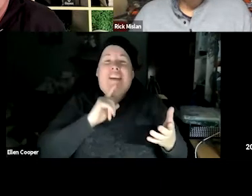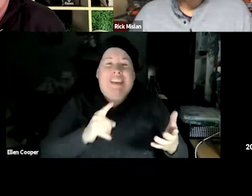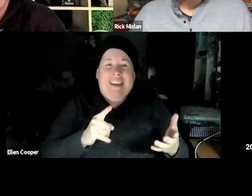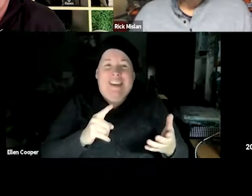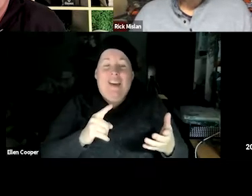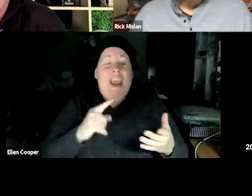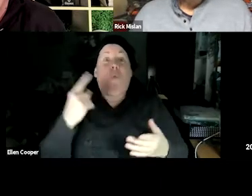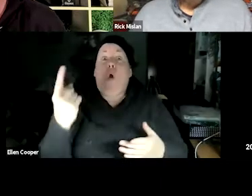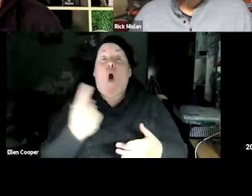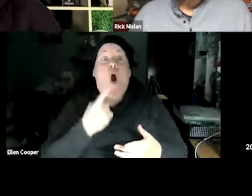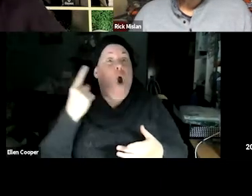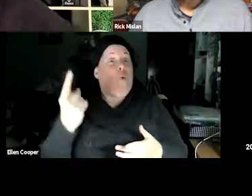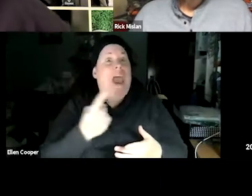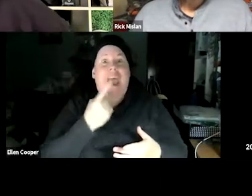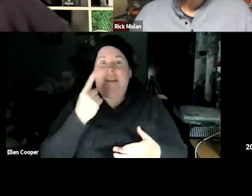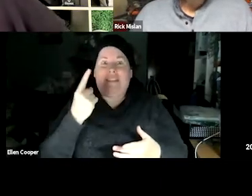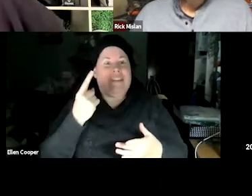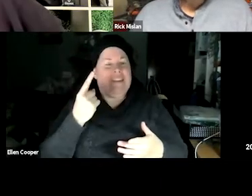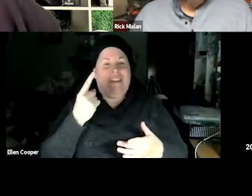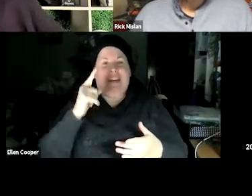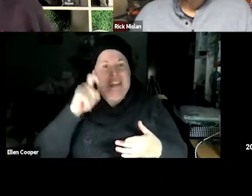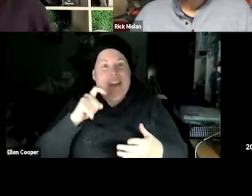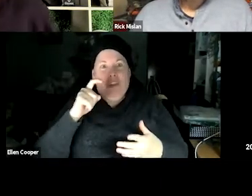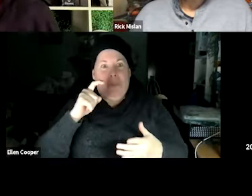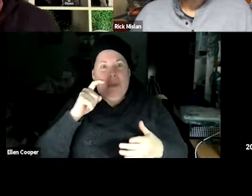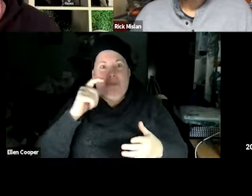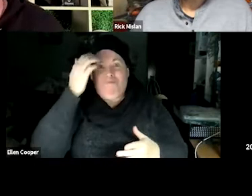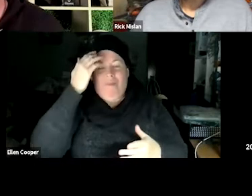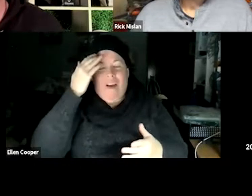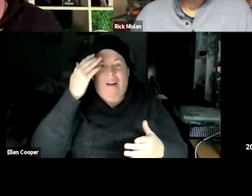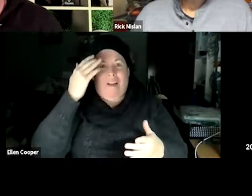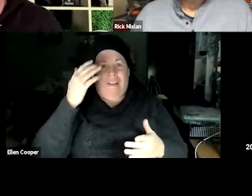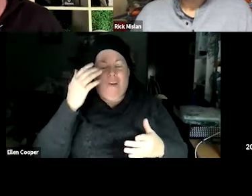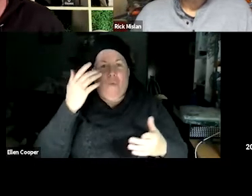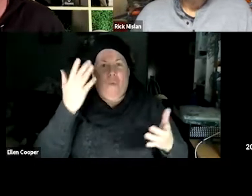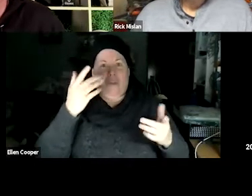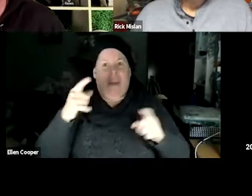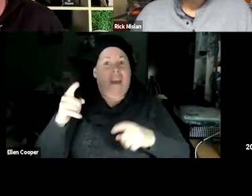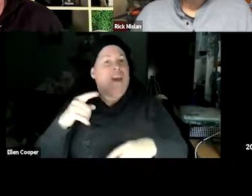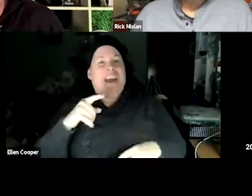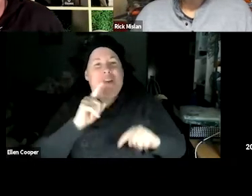CalebBarlow: Well, and here's the other thing you can't make this stuff up. I mean, the craziest